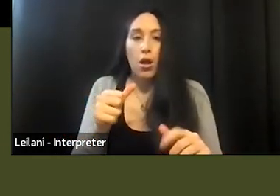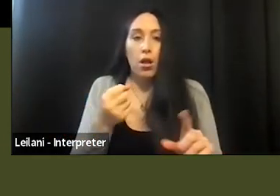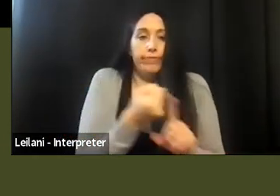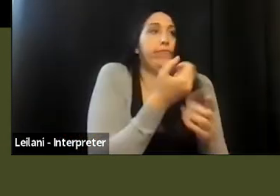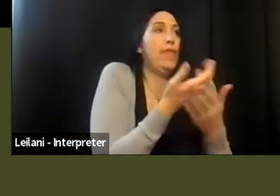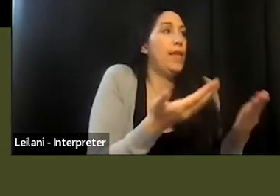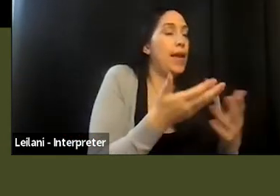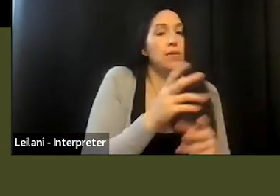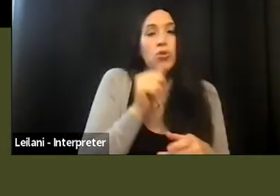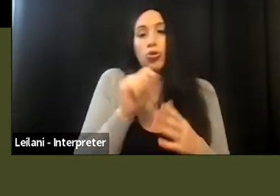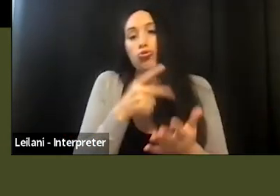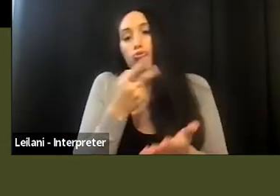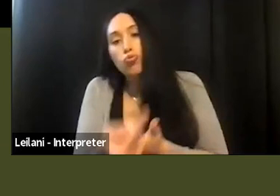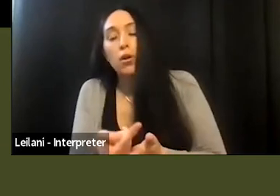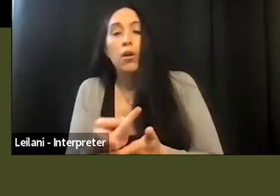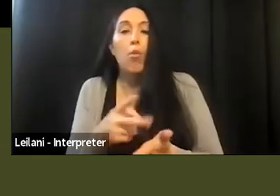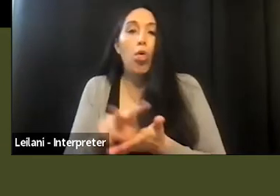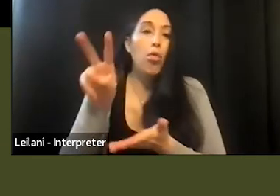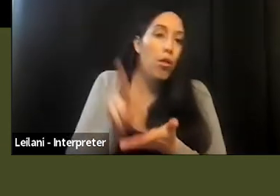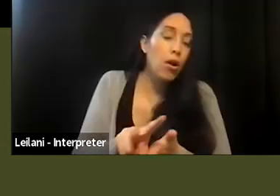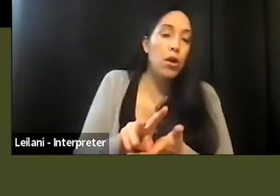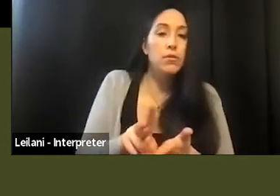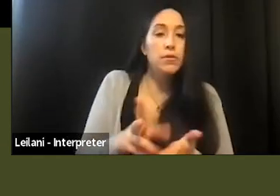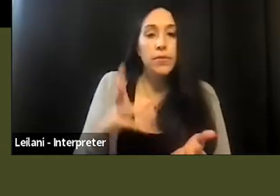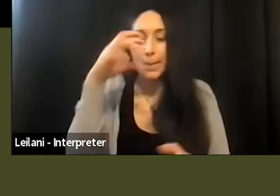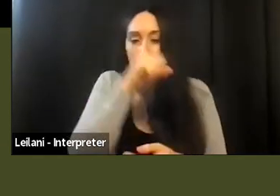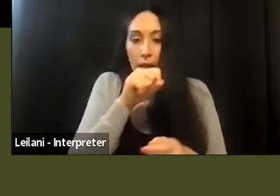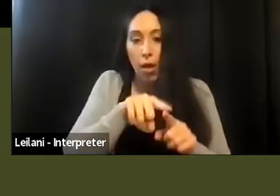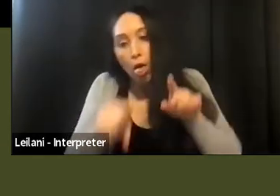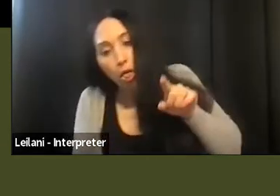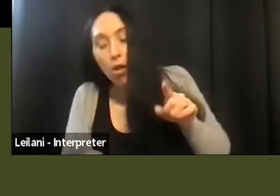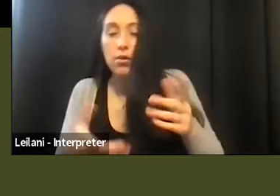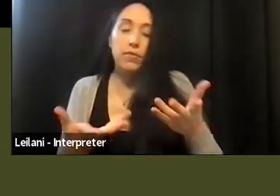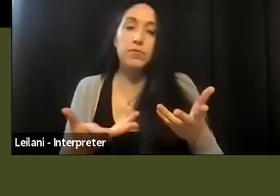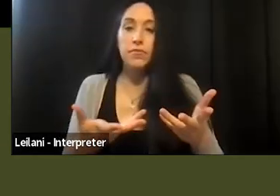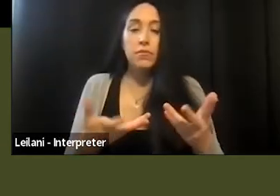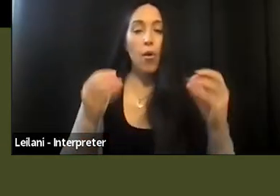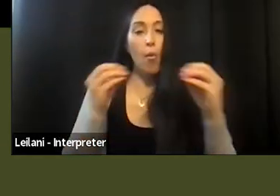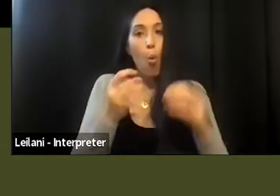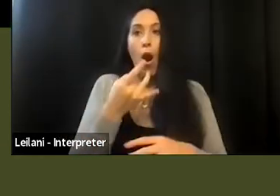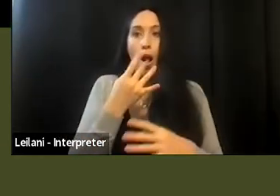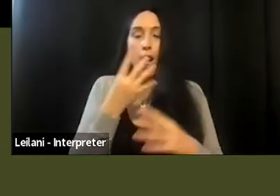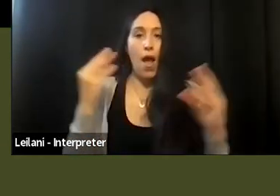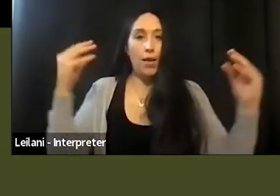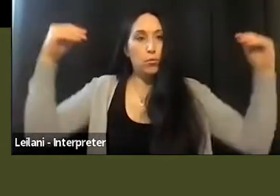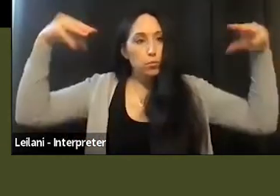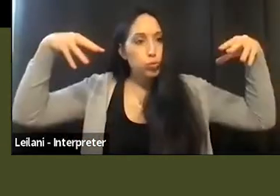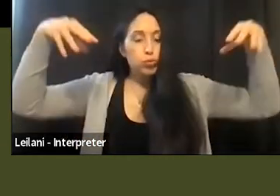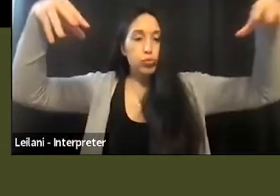We're not gonna fall. We're not gonna miss the cutout. In other words, we have lighting, it's gonna be safer and safer I forgot to add that earlier.